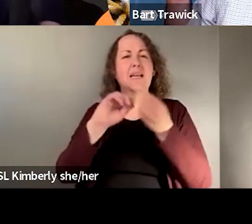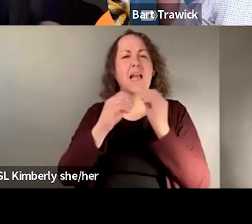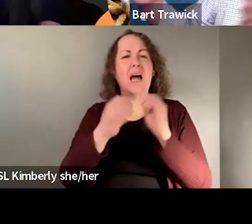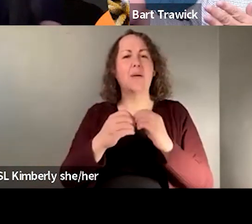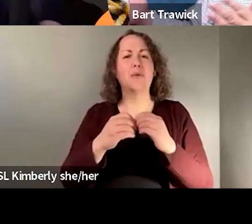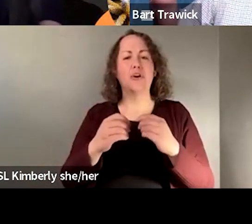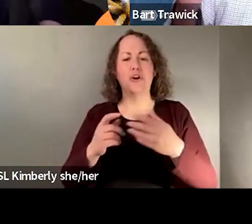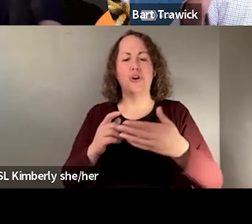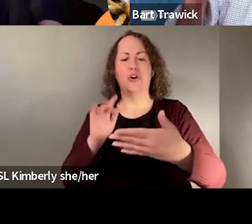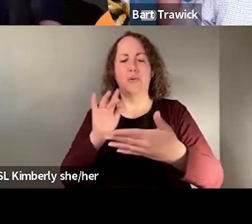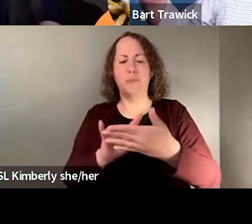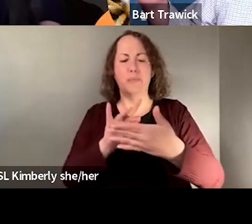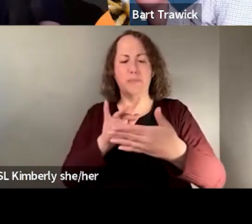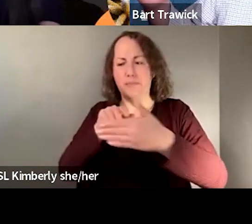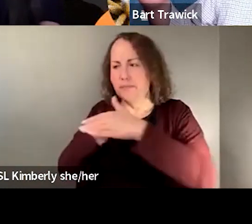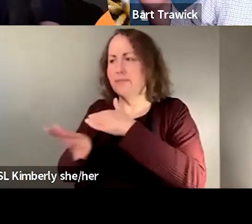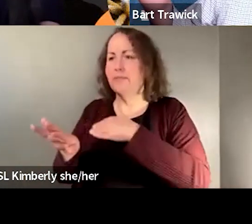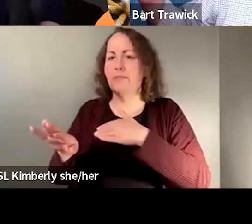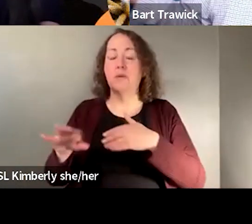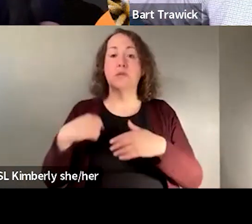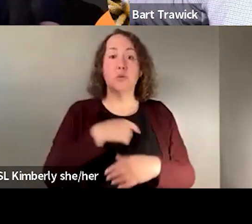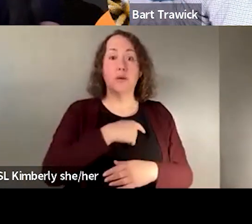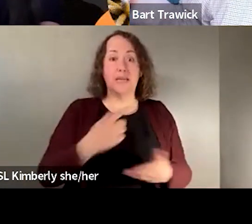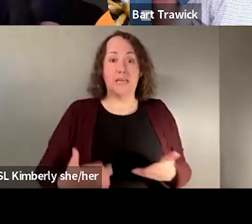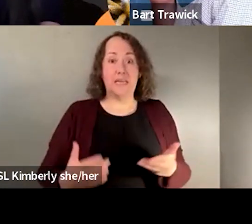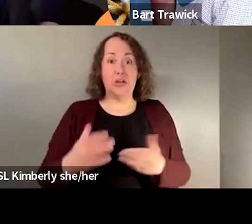You're -- you're responding to this email that was generated by this PI.